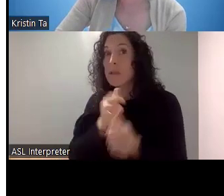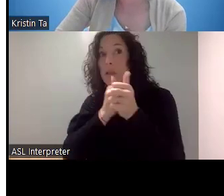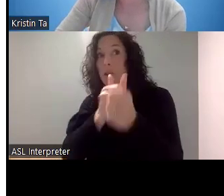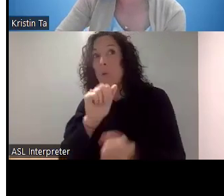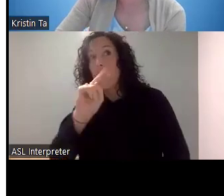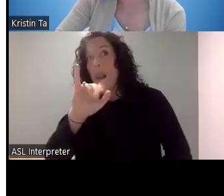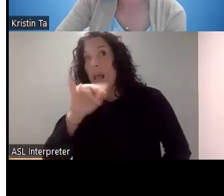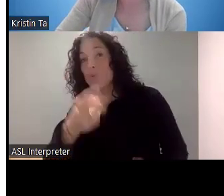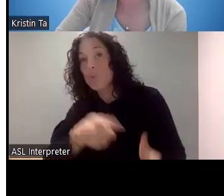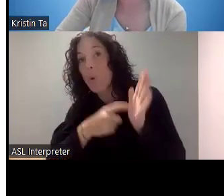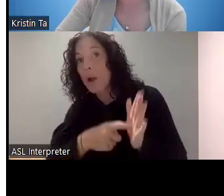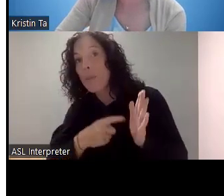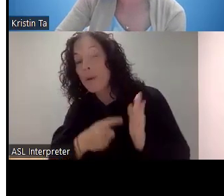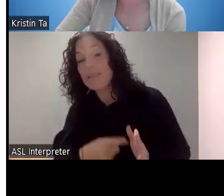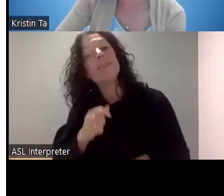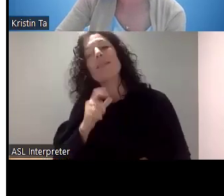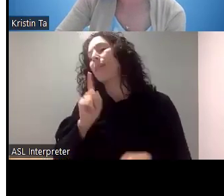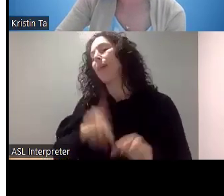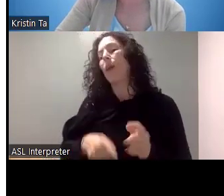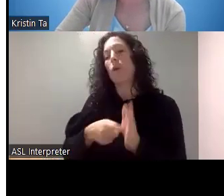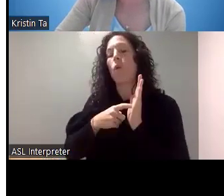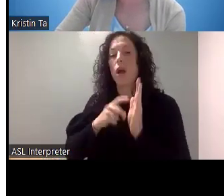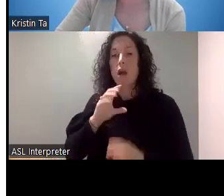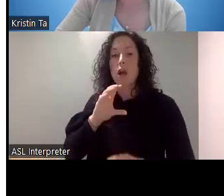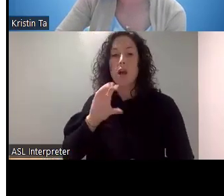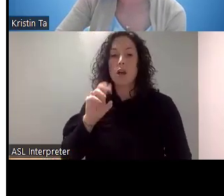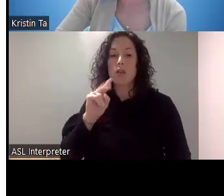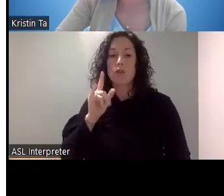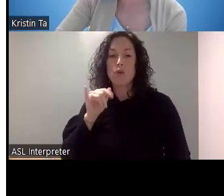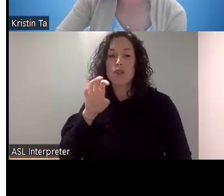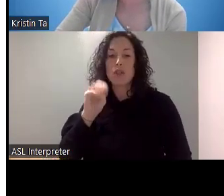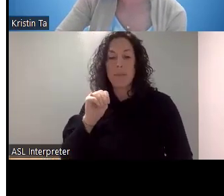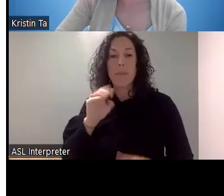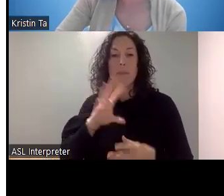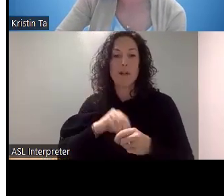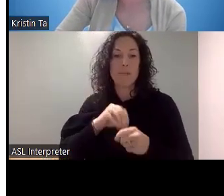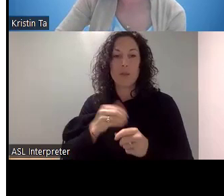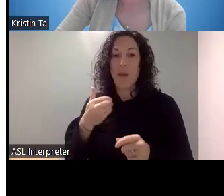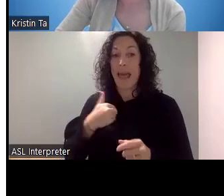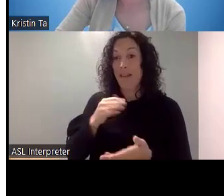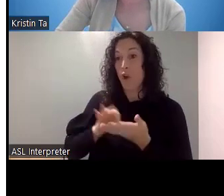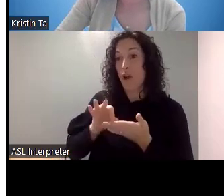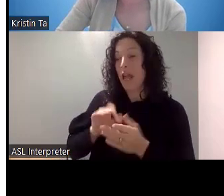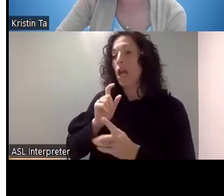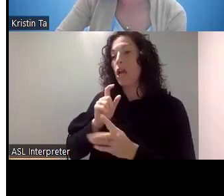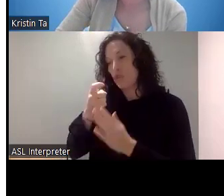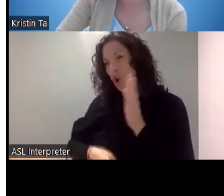but they may not require consortium participants to have an audit and charge that audit to NIH.